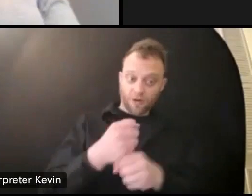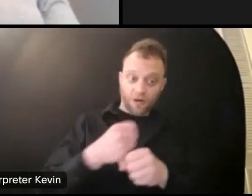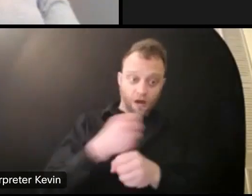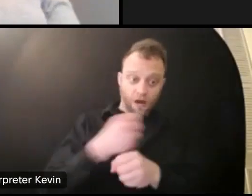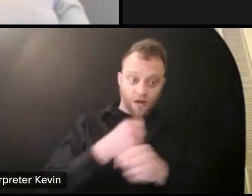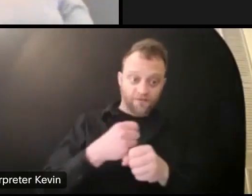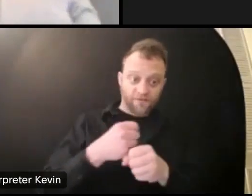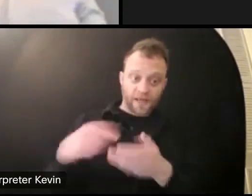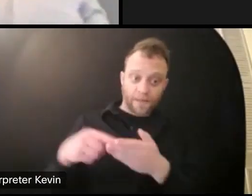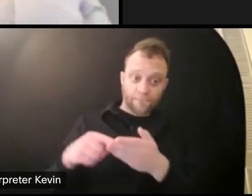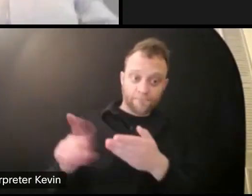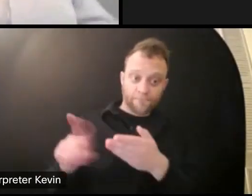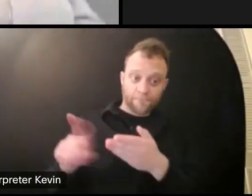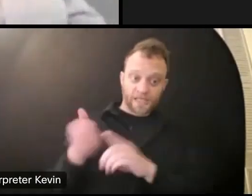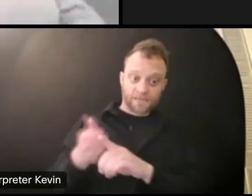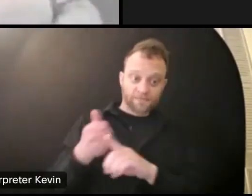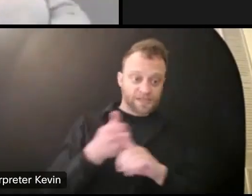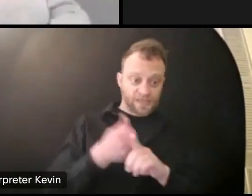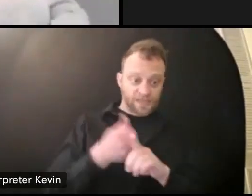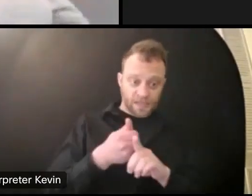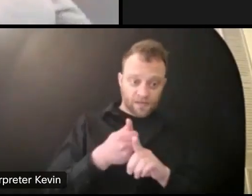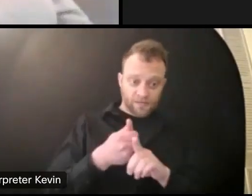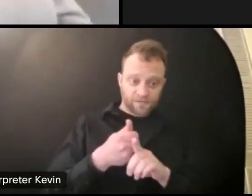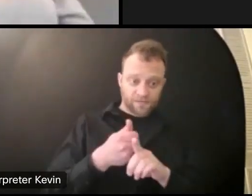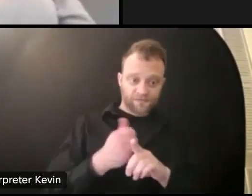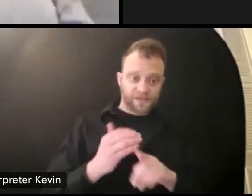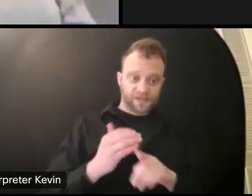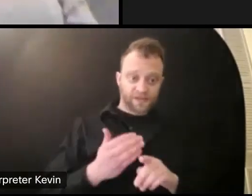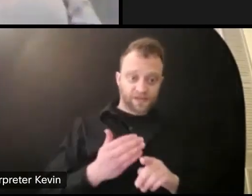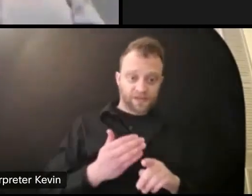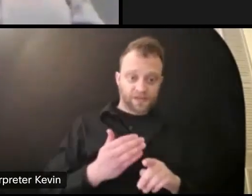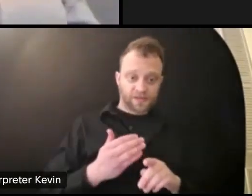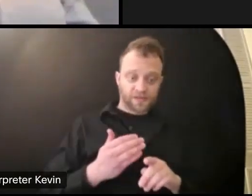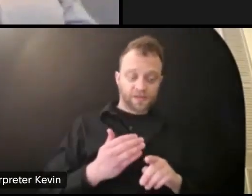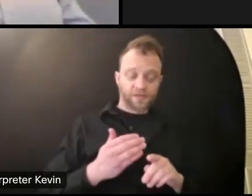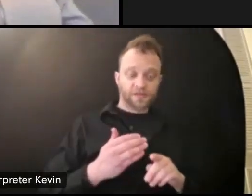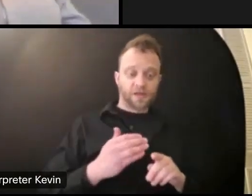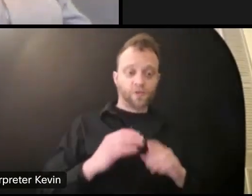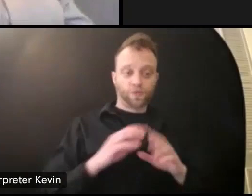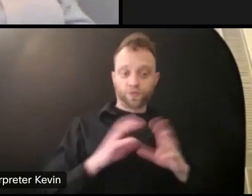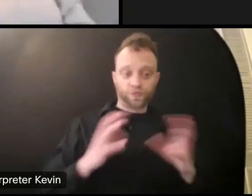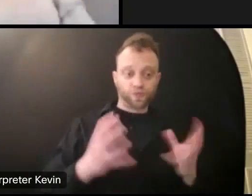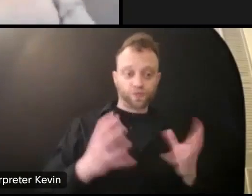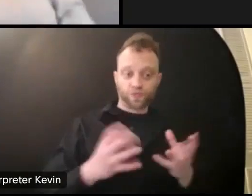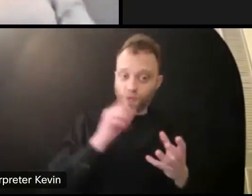hasn't had to pay for it, I have not seen that that is a problem. But when it comes to money,